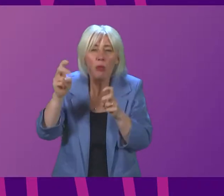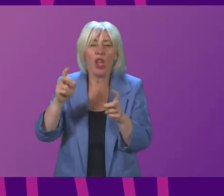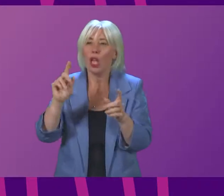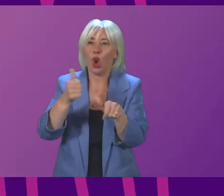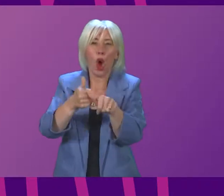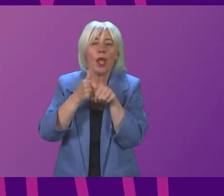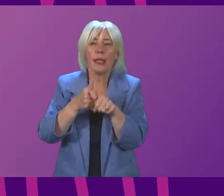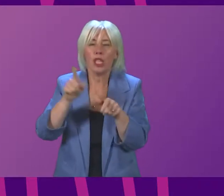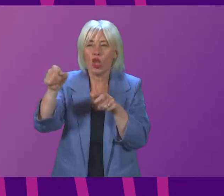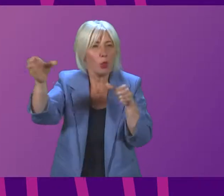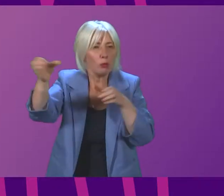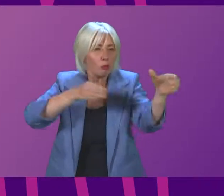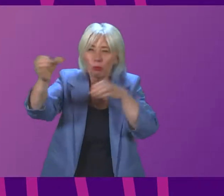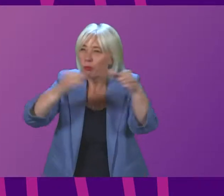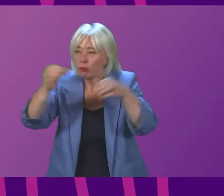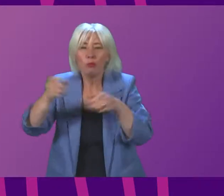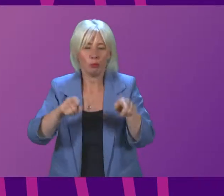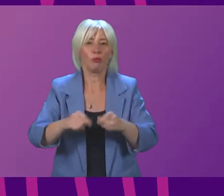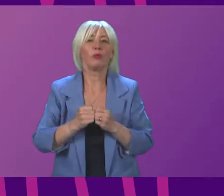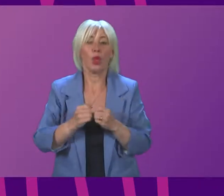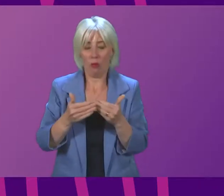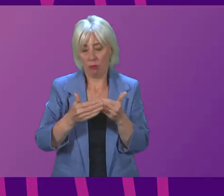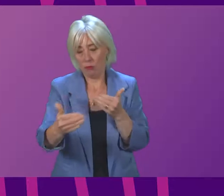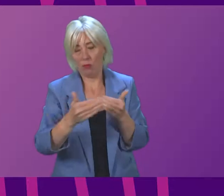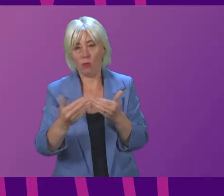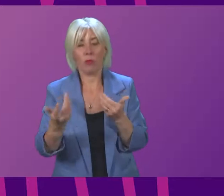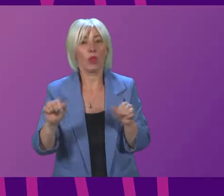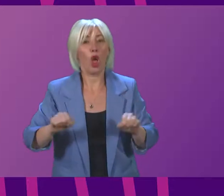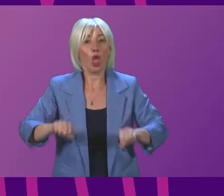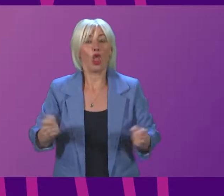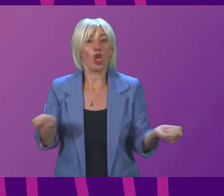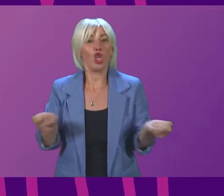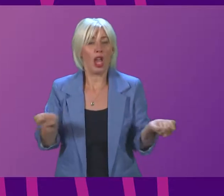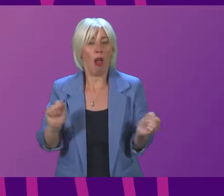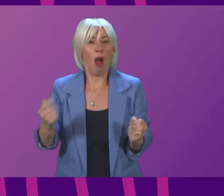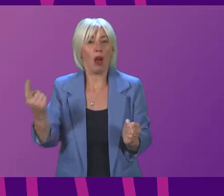the inquiry. In the coming period, the chair of the inquiry will make necessary preparations on